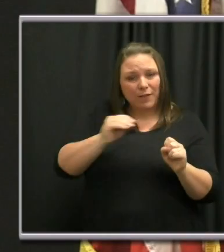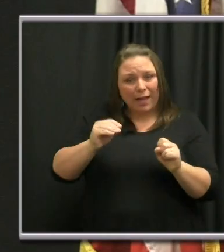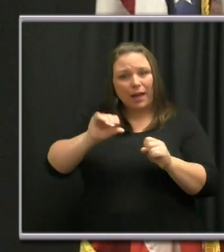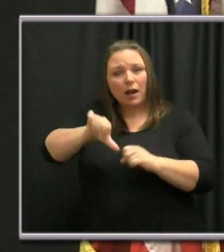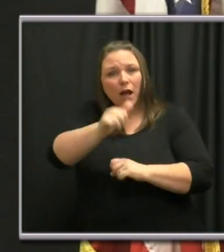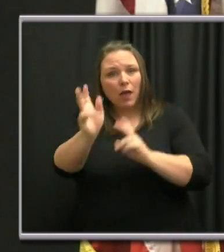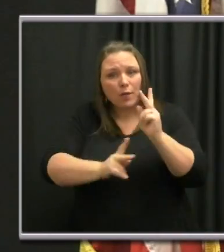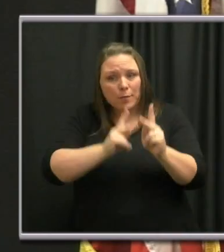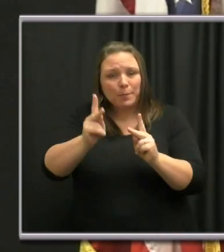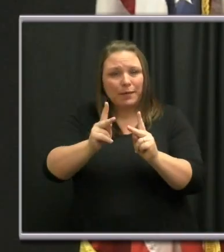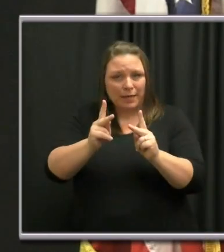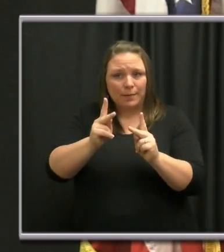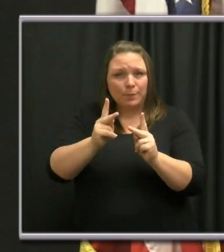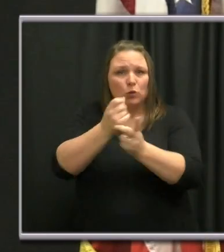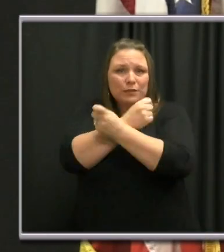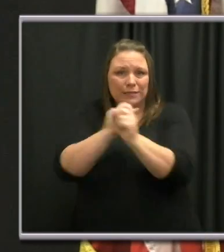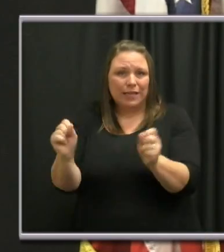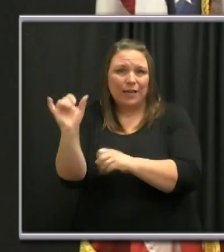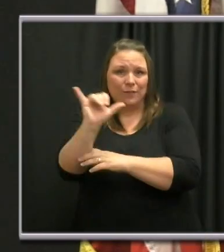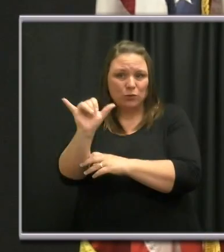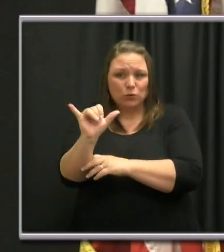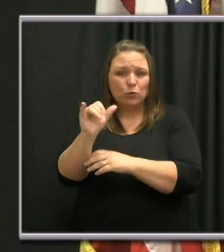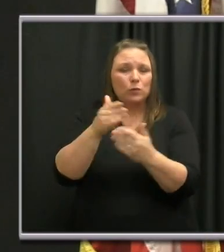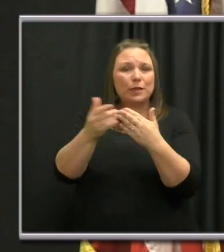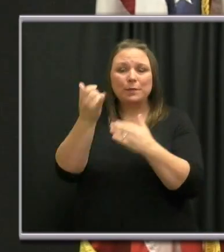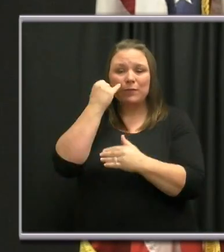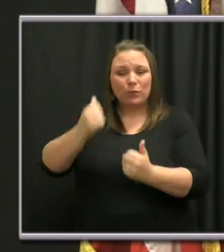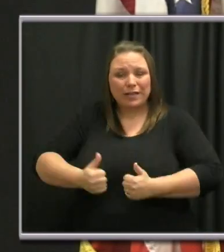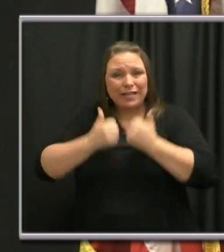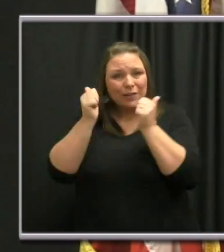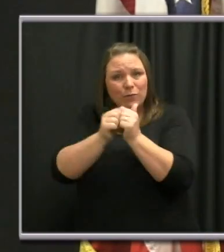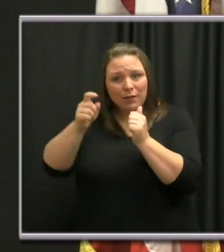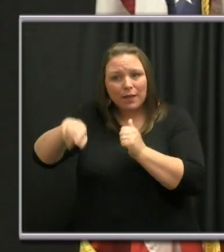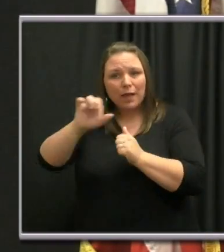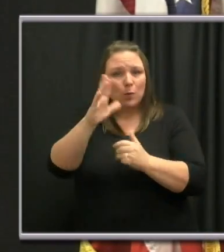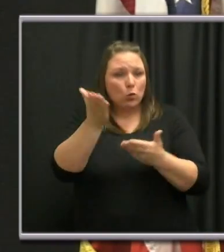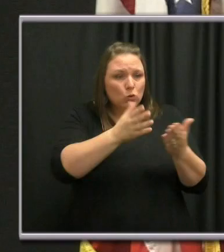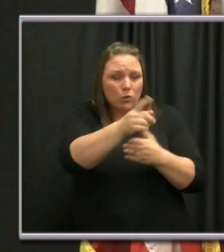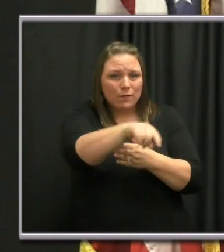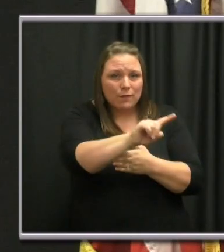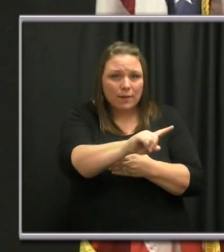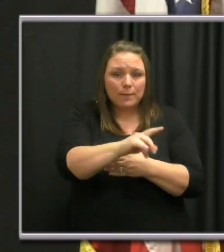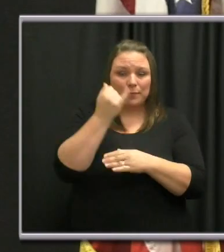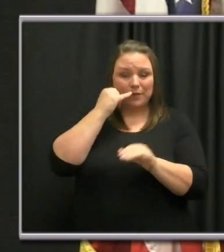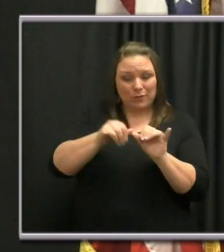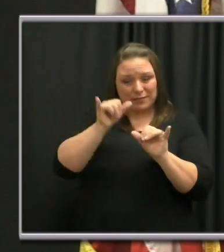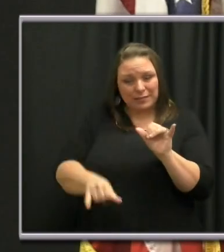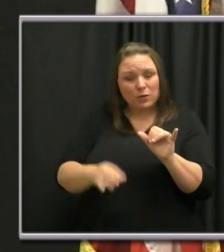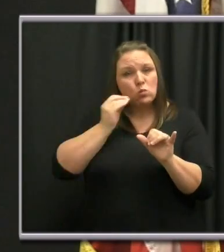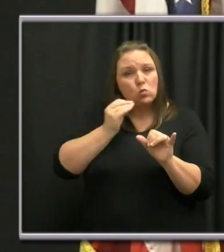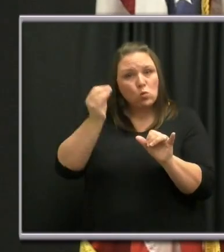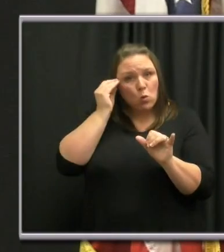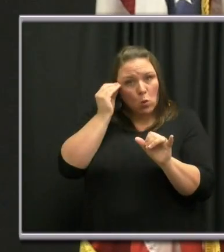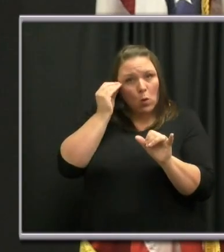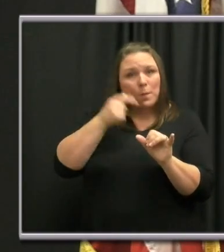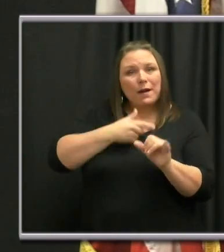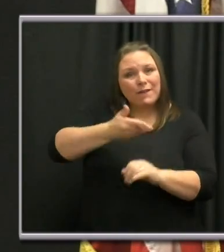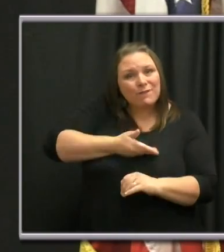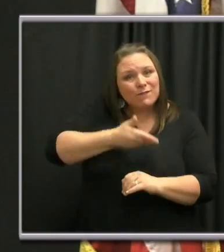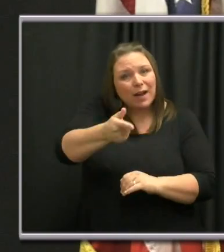SAFETY AND SECURITY AS WELL AS FOR OTHERS WITH WHOM WE LIVE